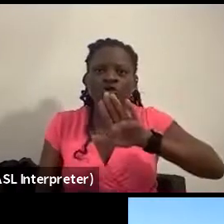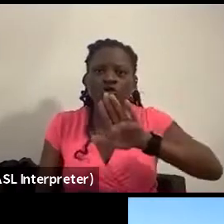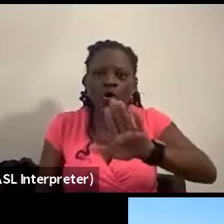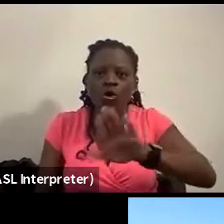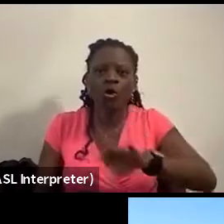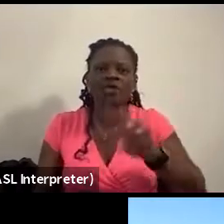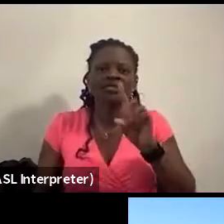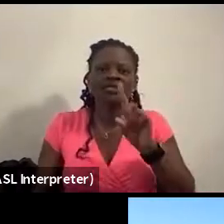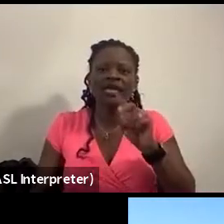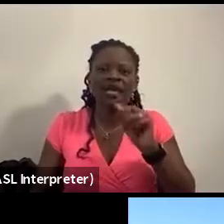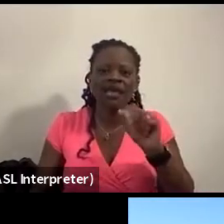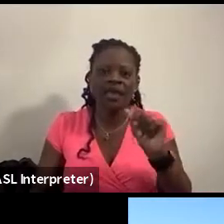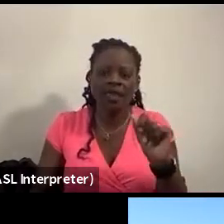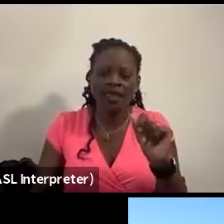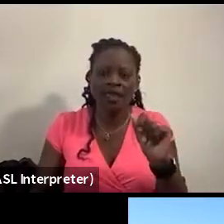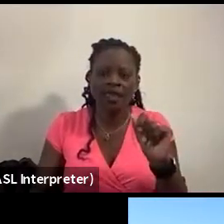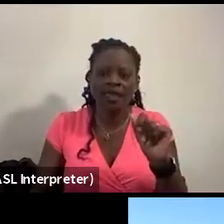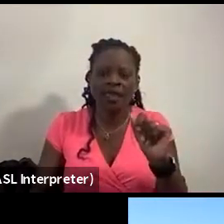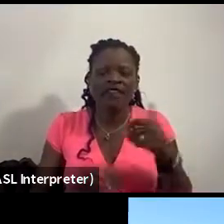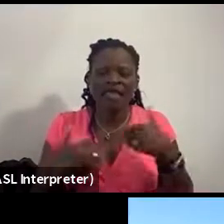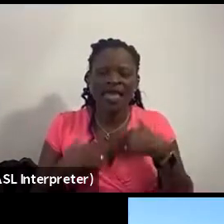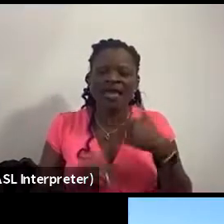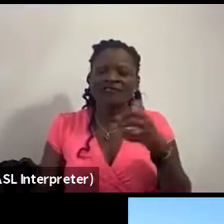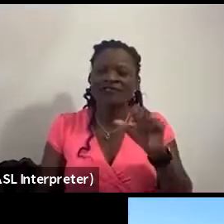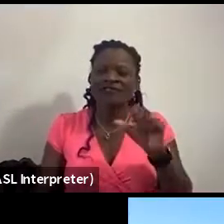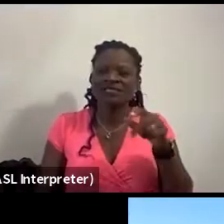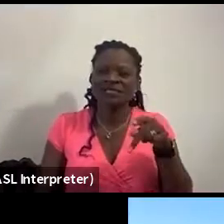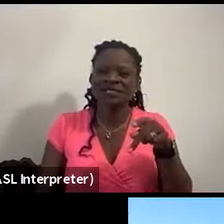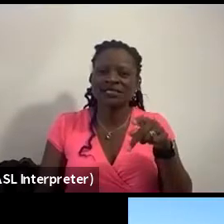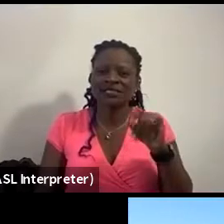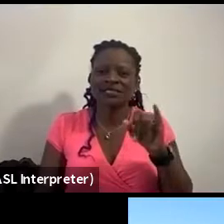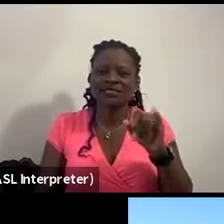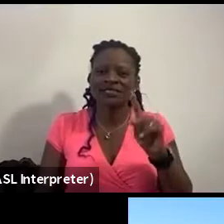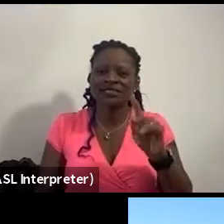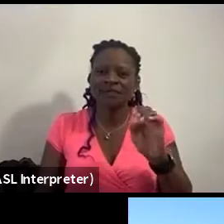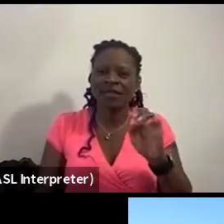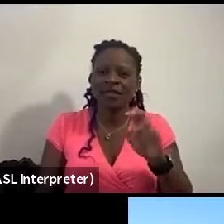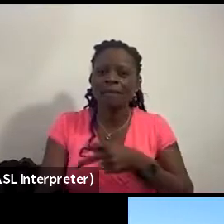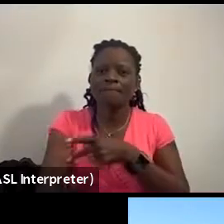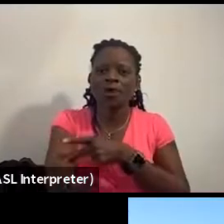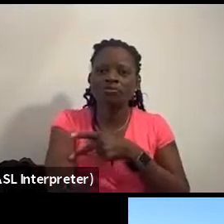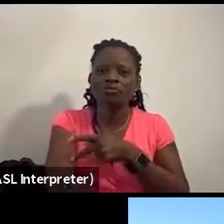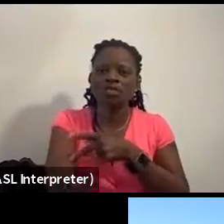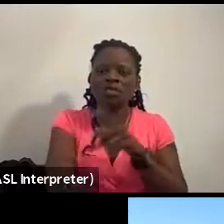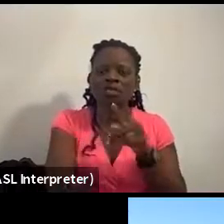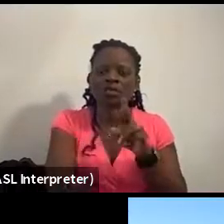said, that's like protein instruction manual gets